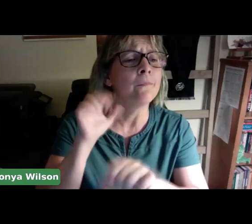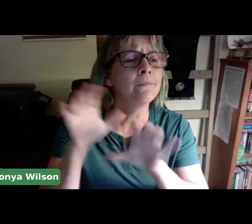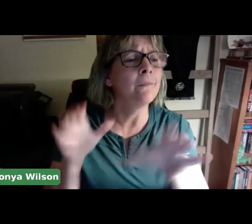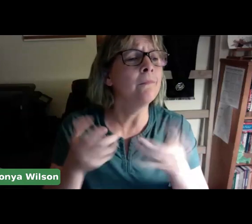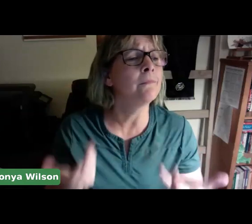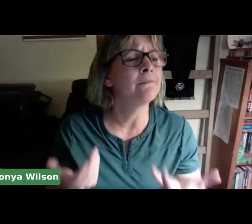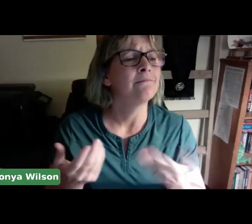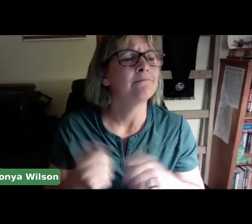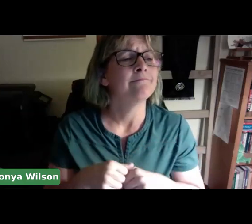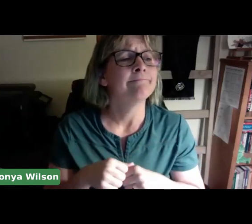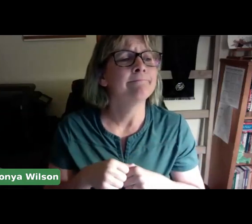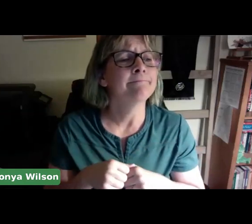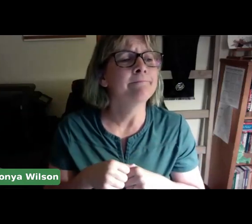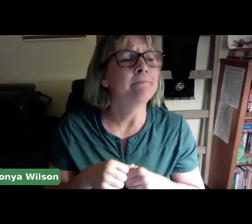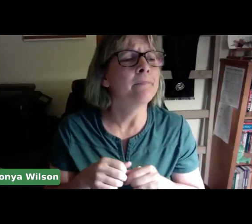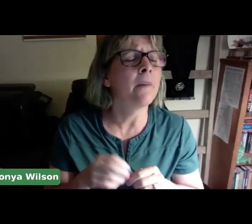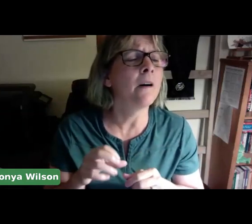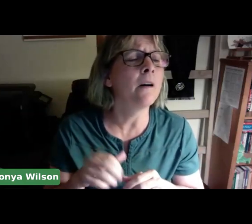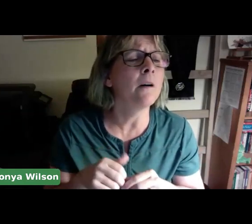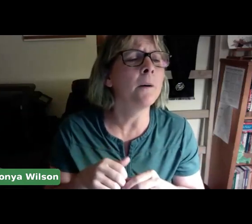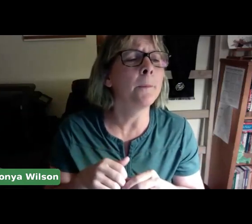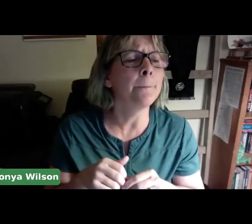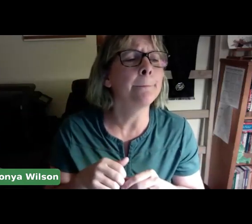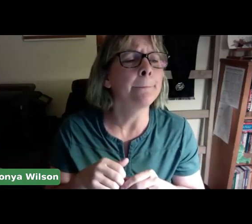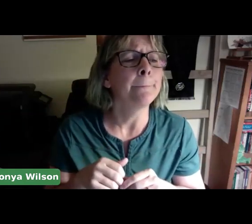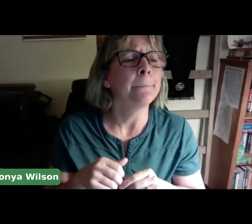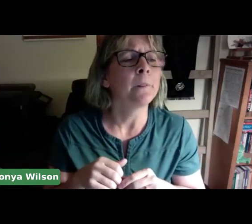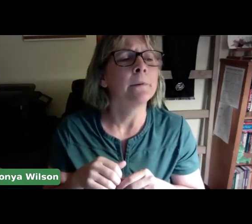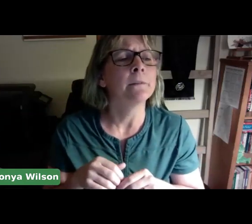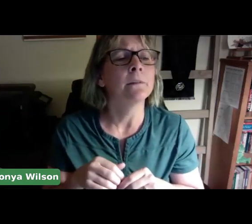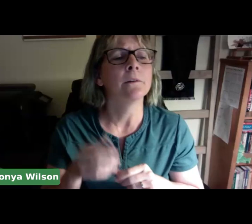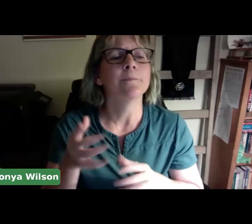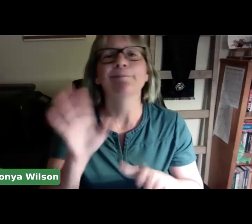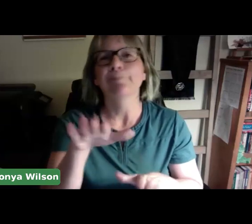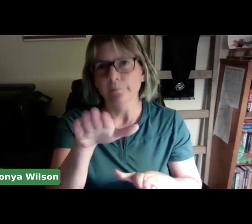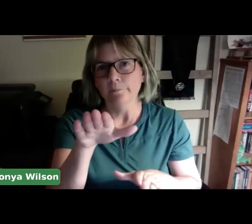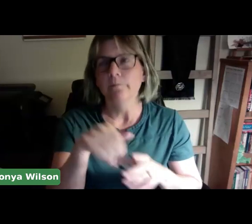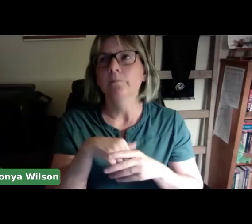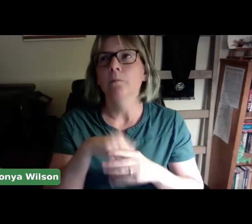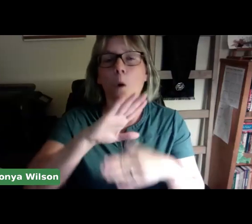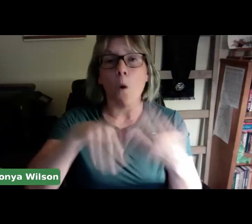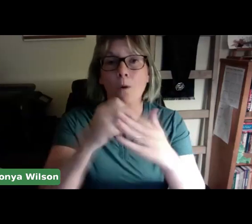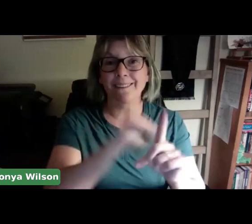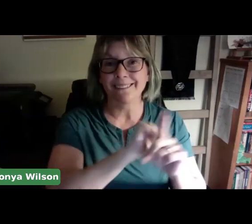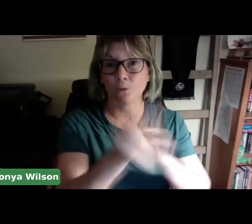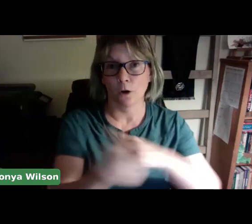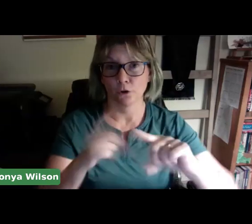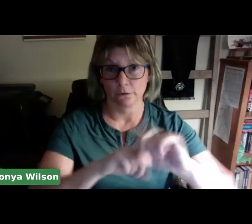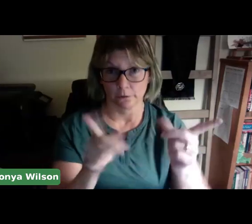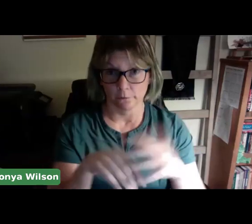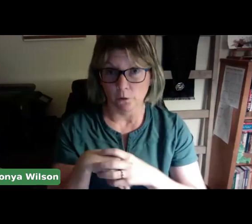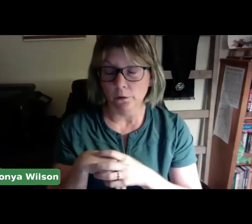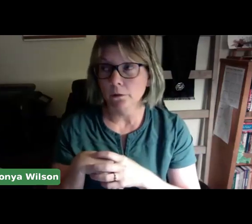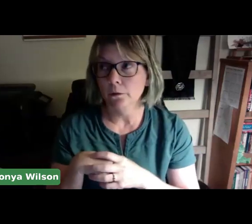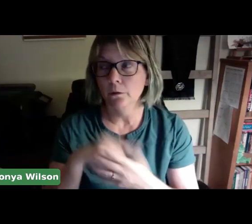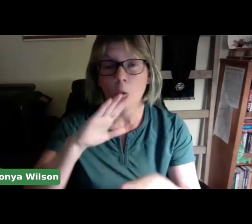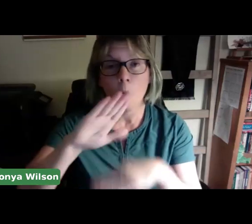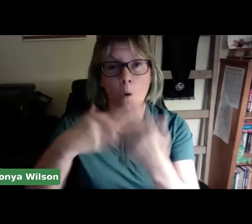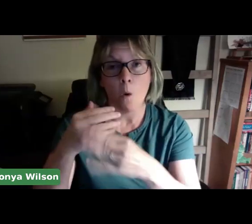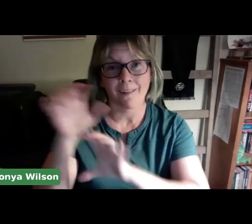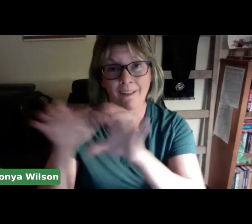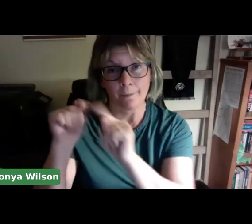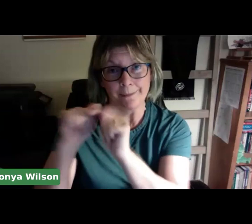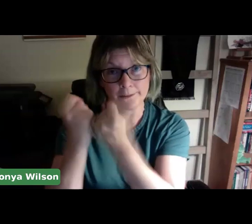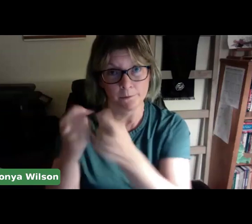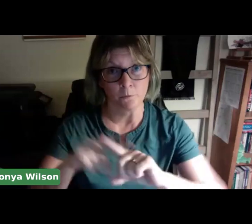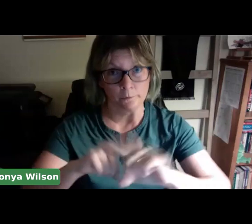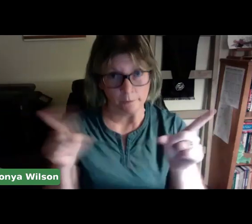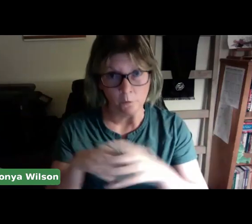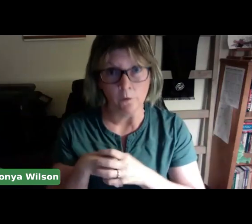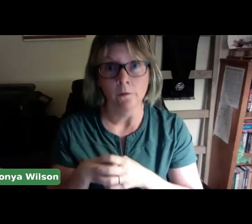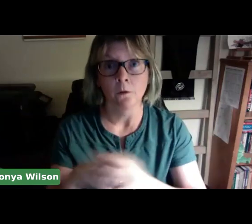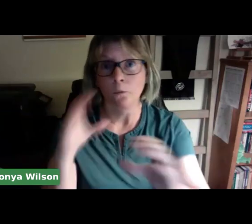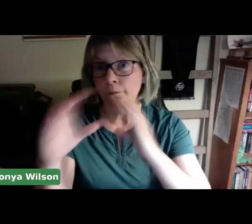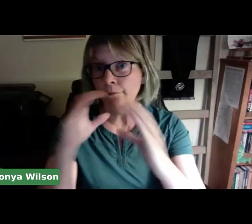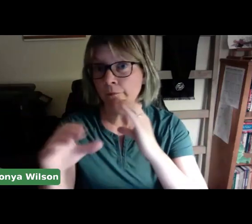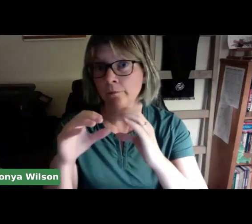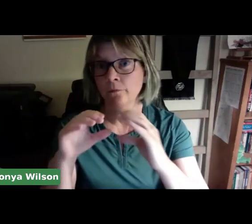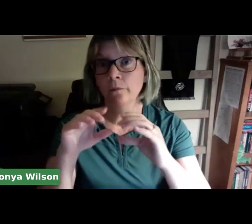And you do wanna share every situation is of course different. Depends on the climbing